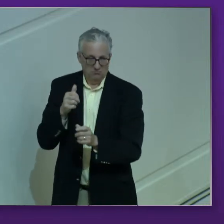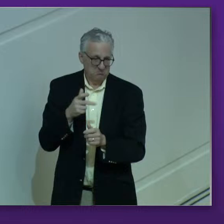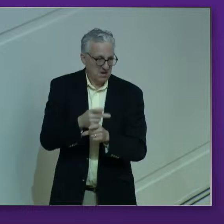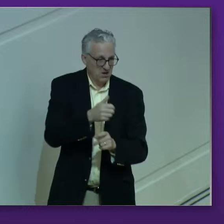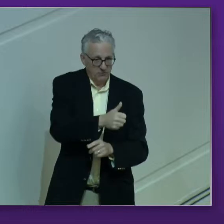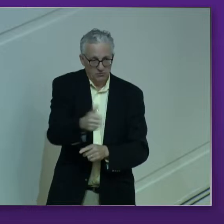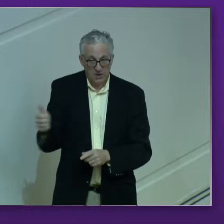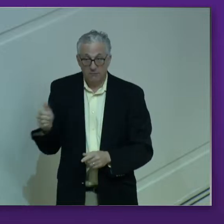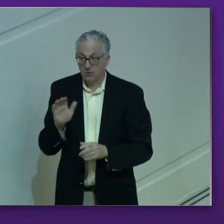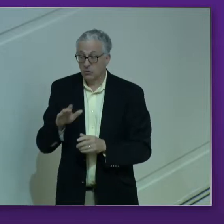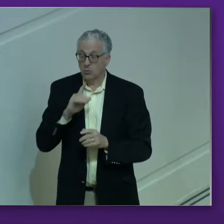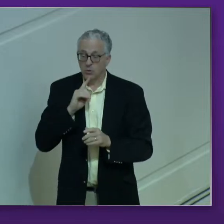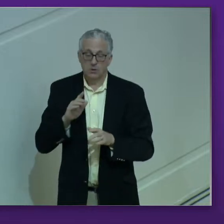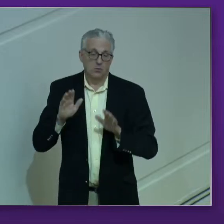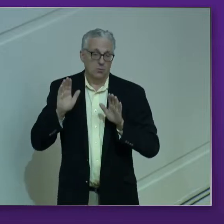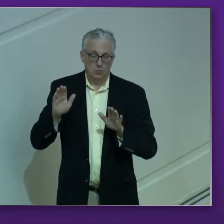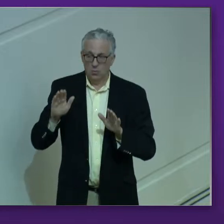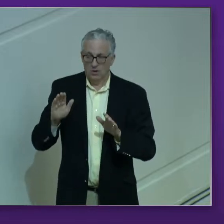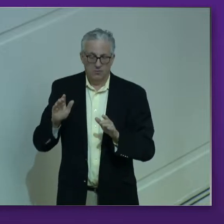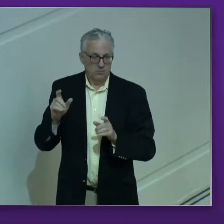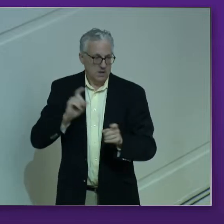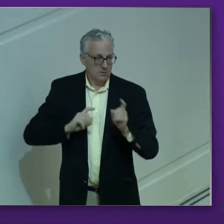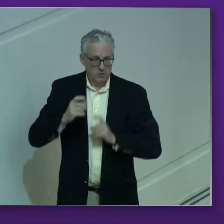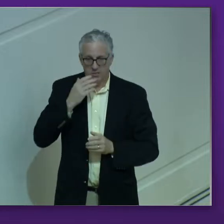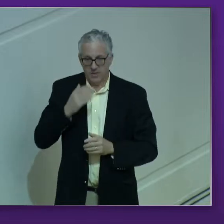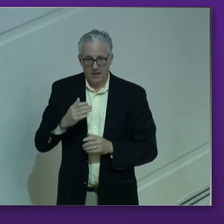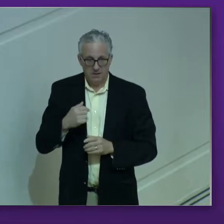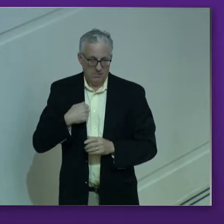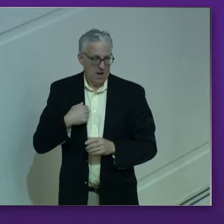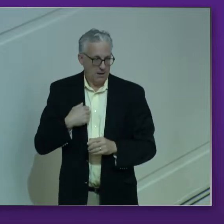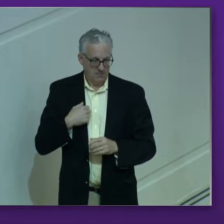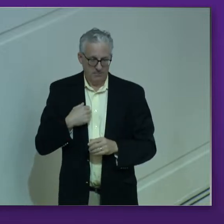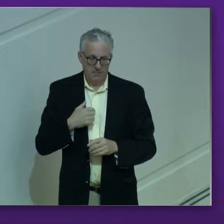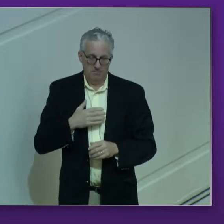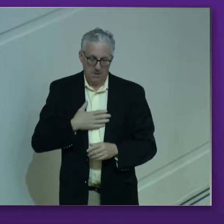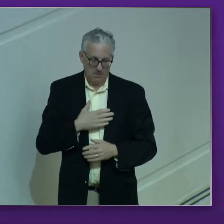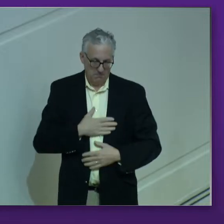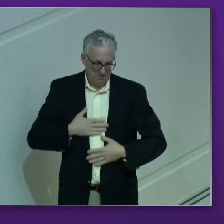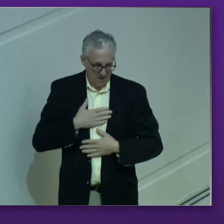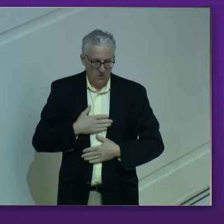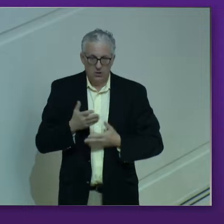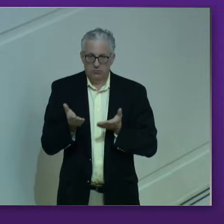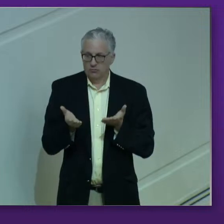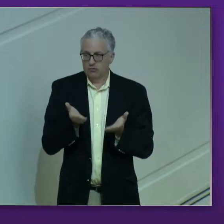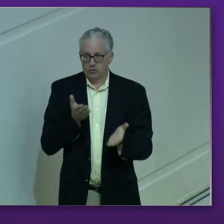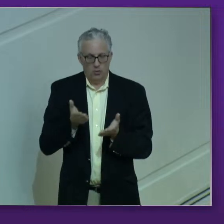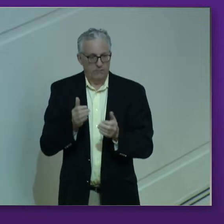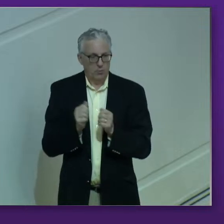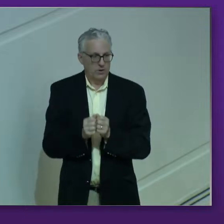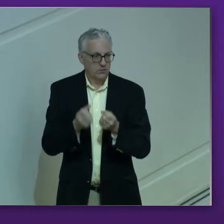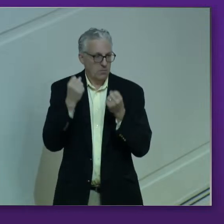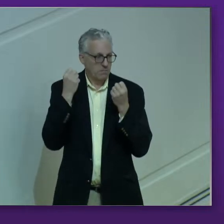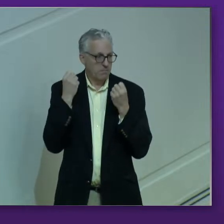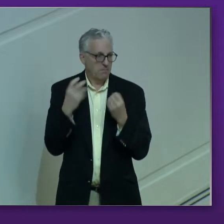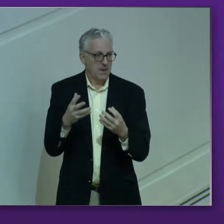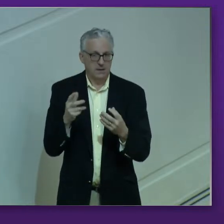CAN GET REENERGIZED VISIT IT SO YOU CAN RECHARGE AND TAKE CARE OF YOURSELF YOU DEDICATE SO